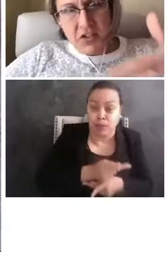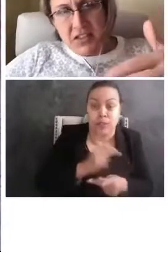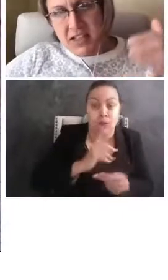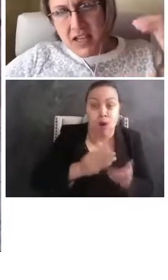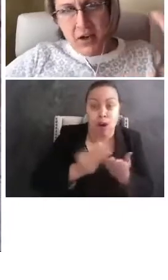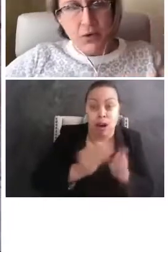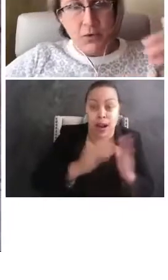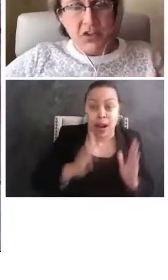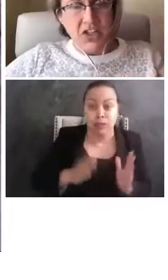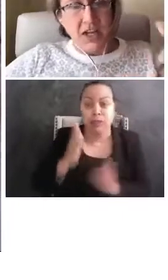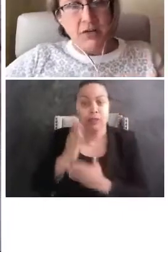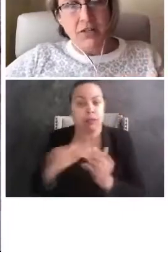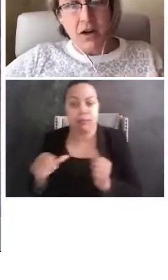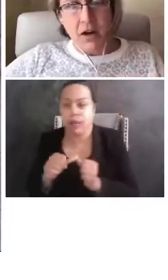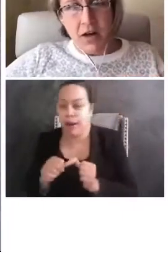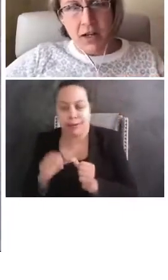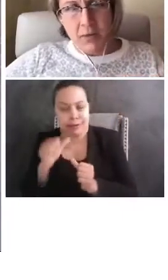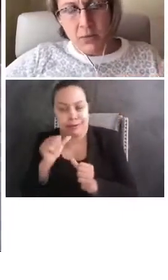You can see how cool the shadows are.